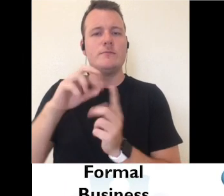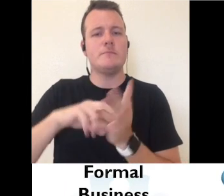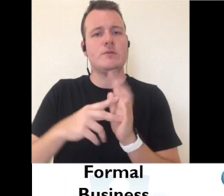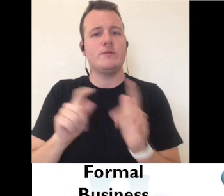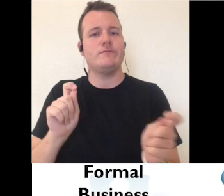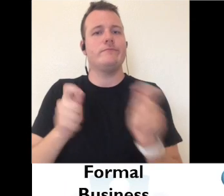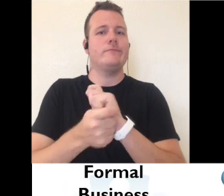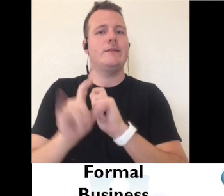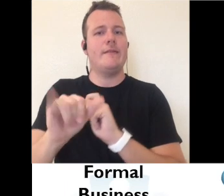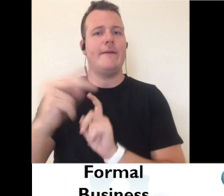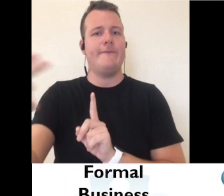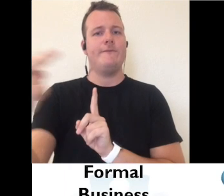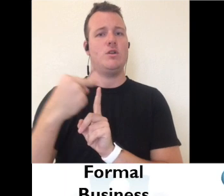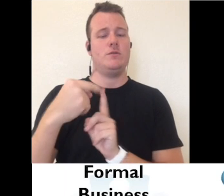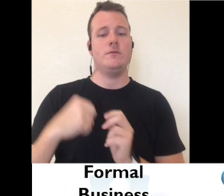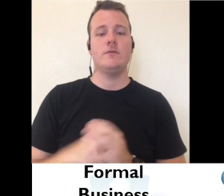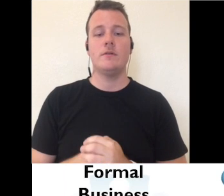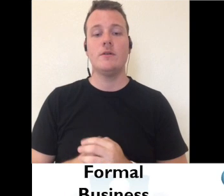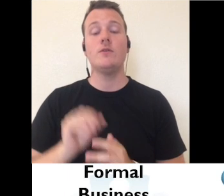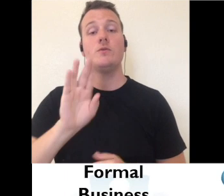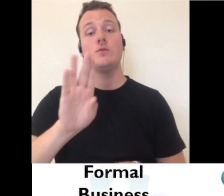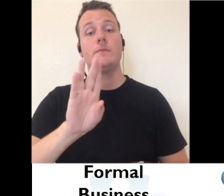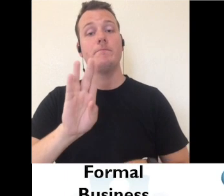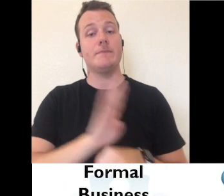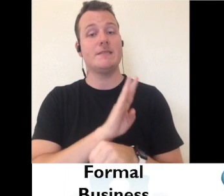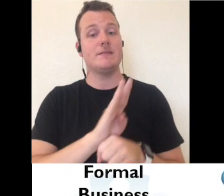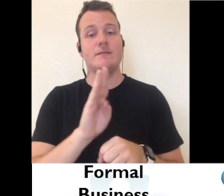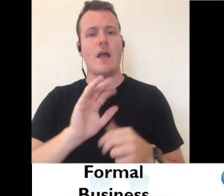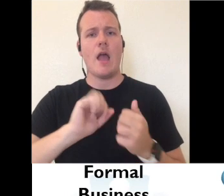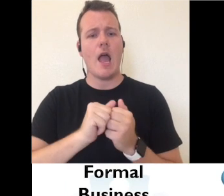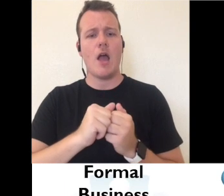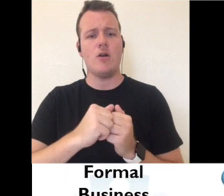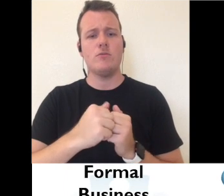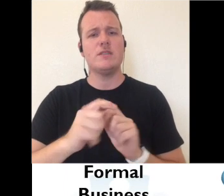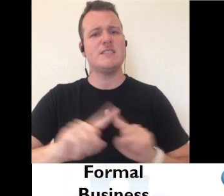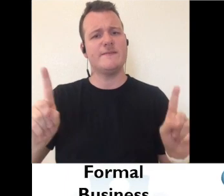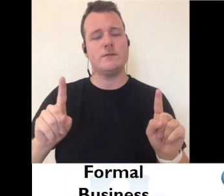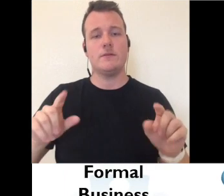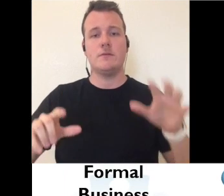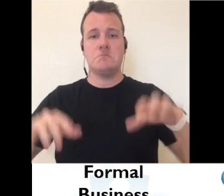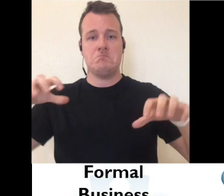Well it might look the same on top with all of these- with all these mountain